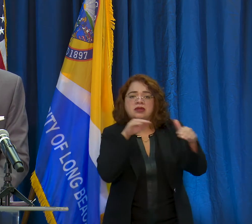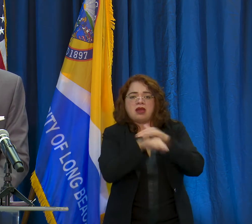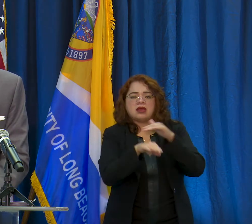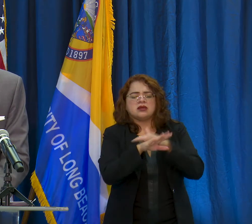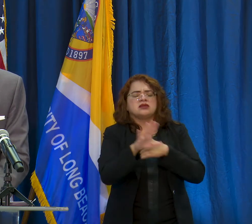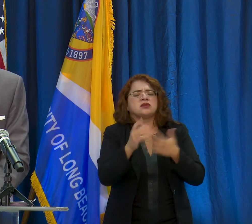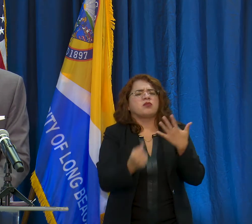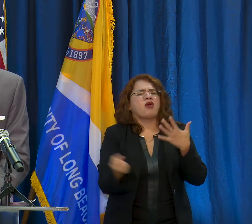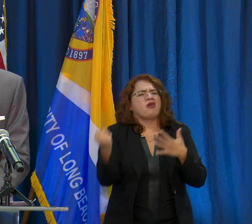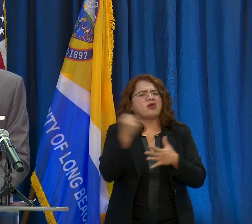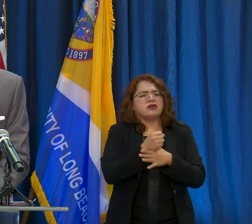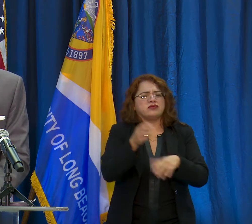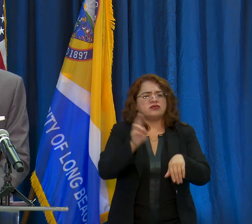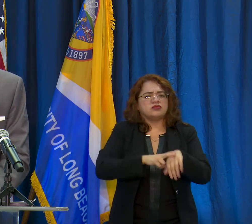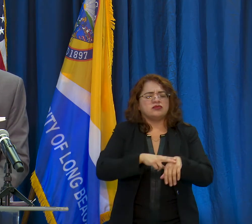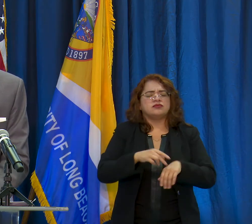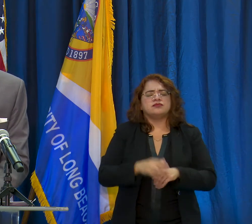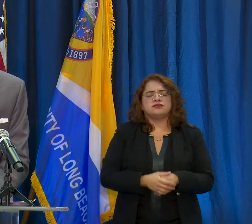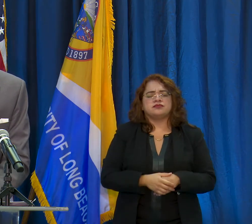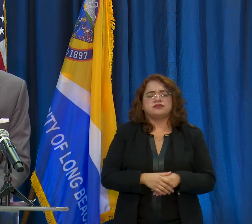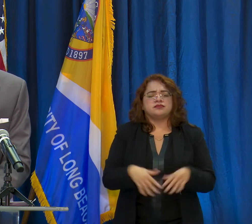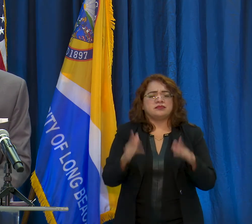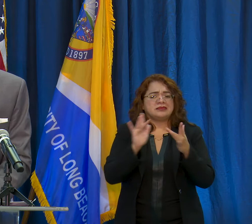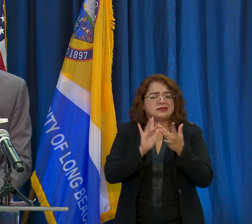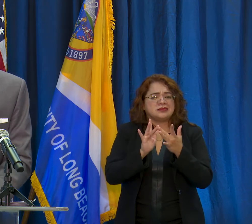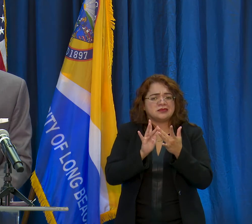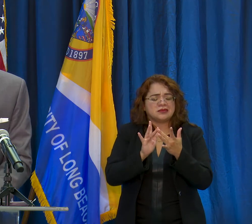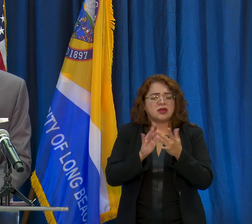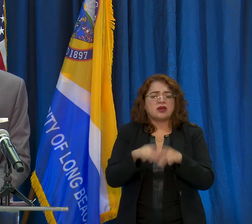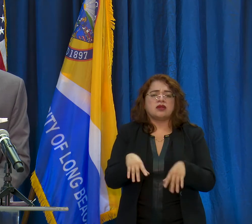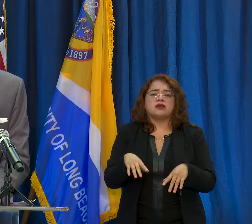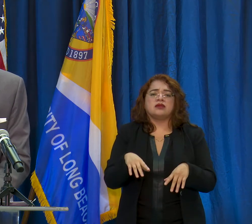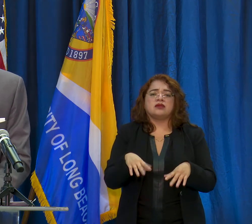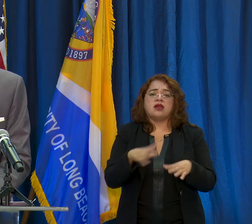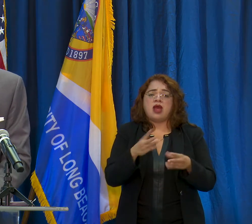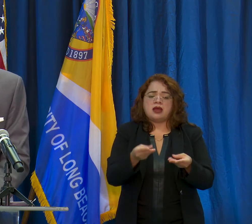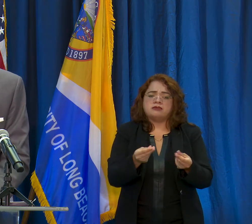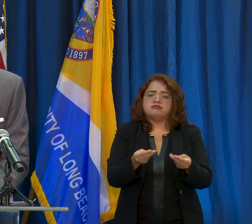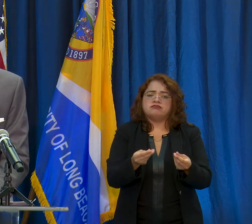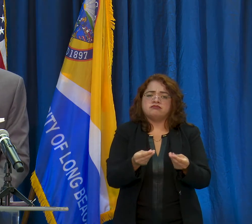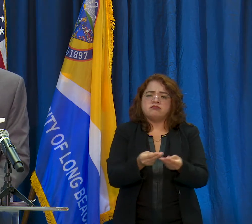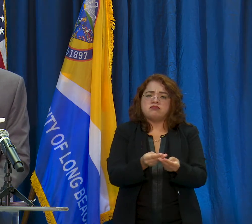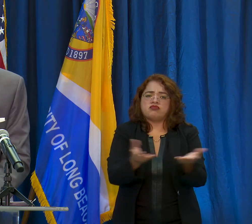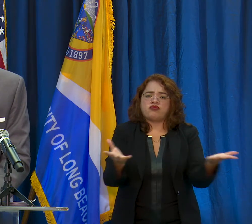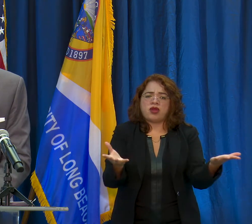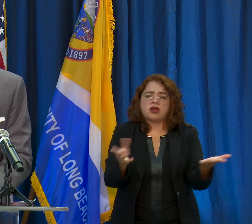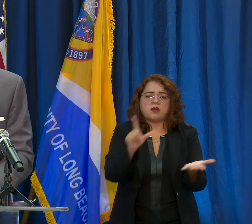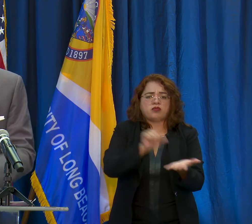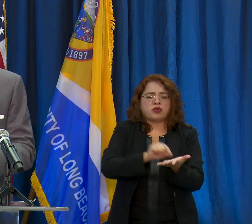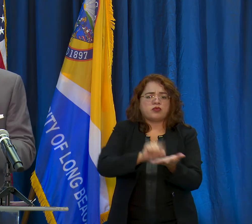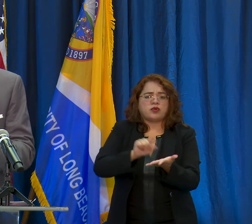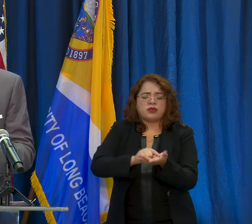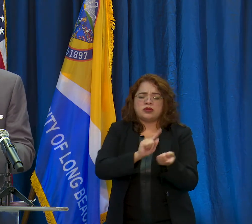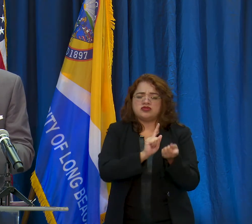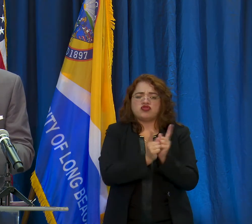of ours. Both online and the physical materials that we're providing will be translated into multiple